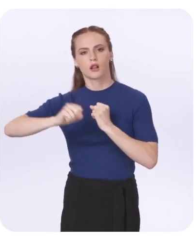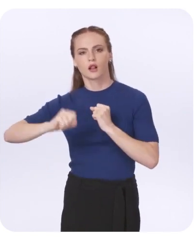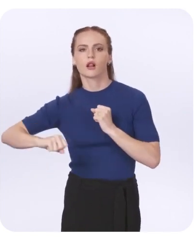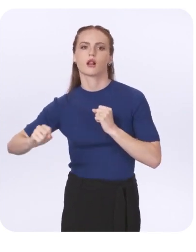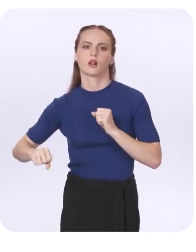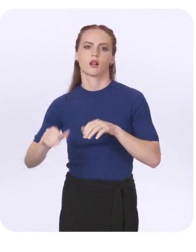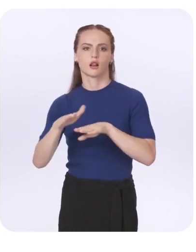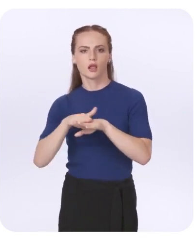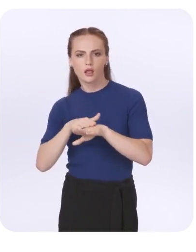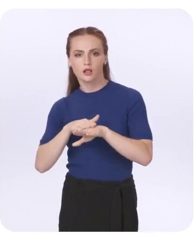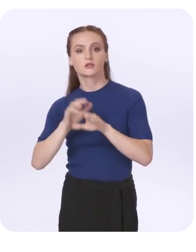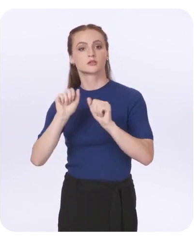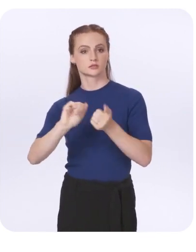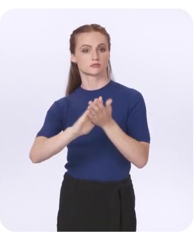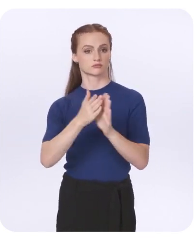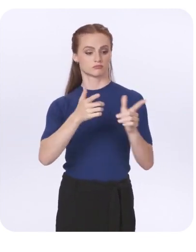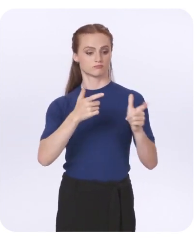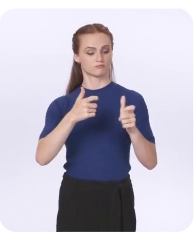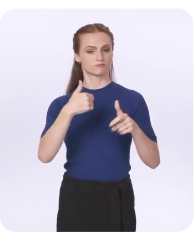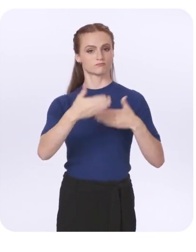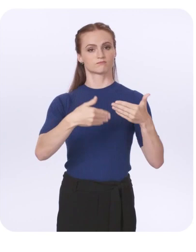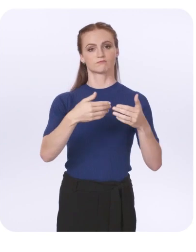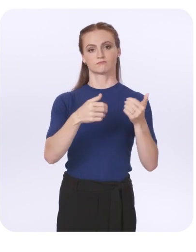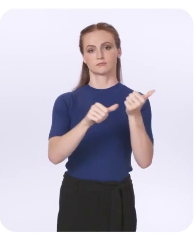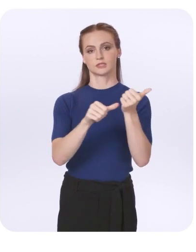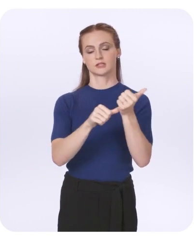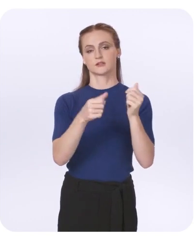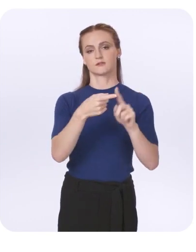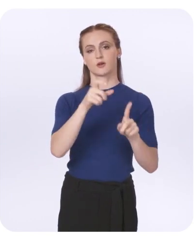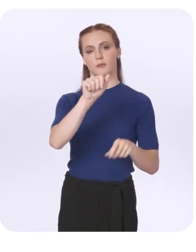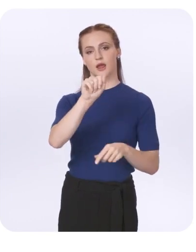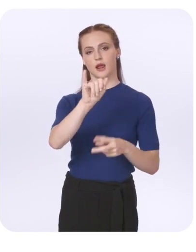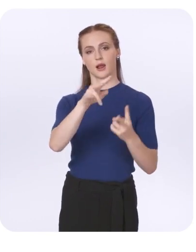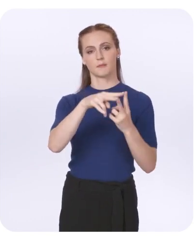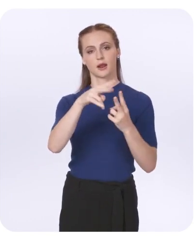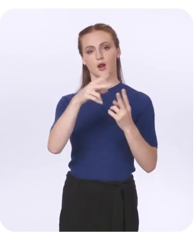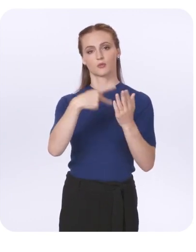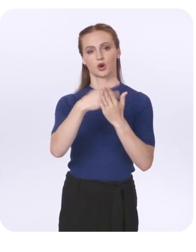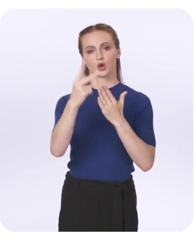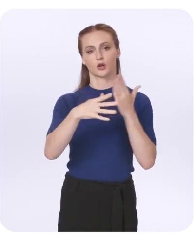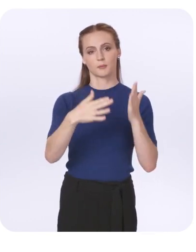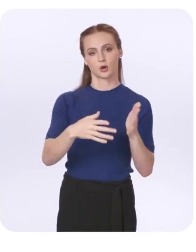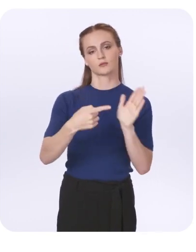an assistance of an AI pair programmer. For example, it takes a person probably a while learning